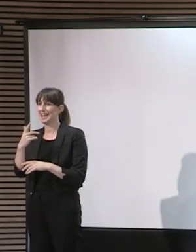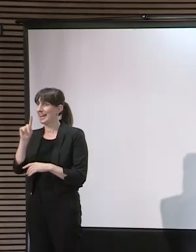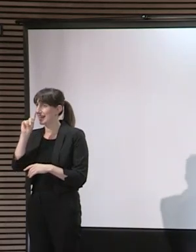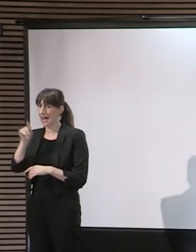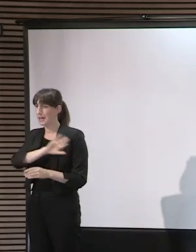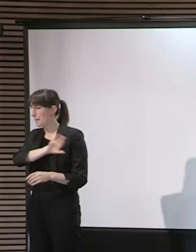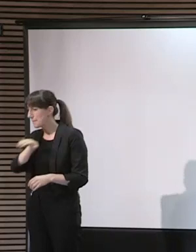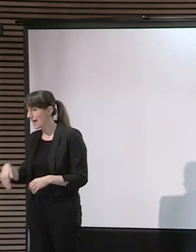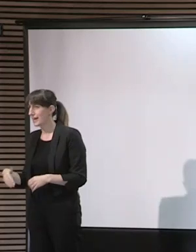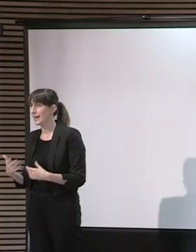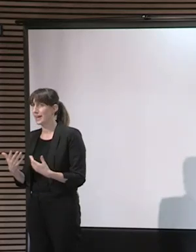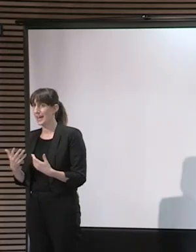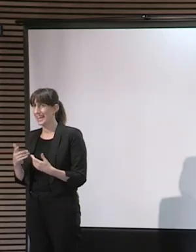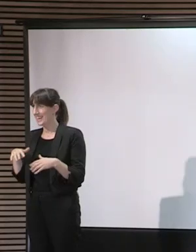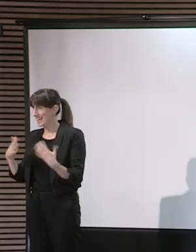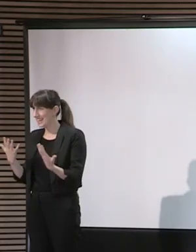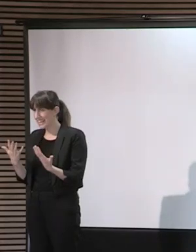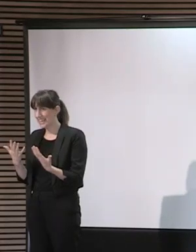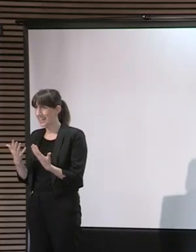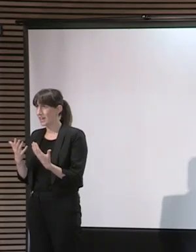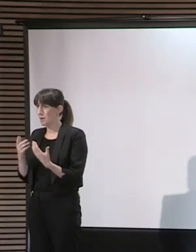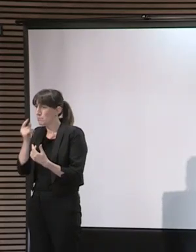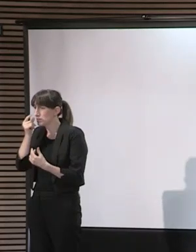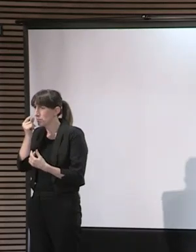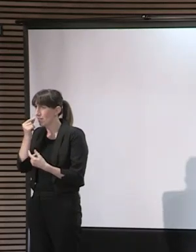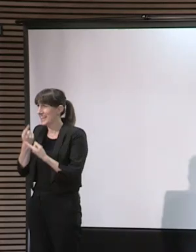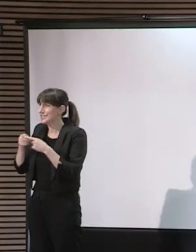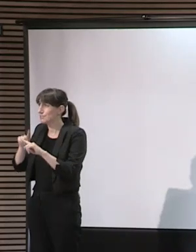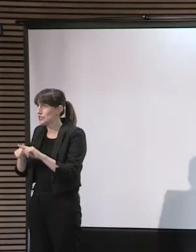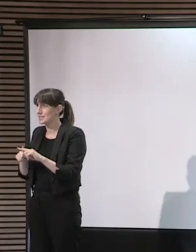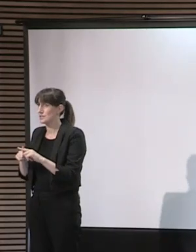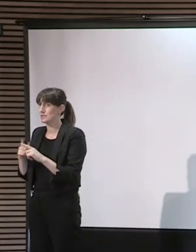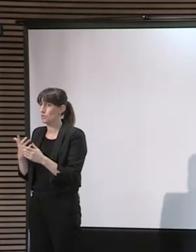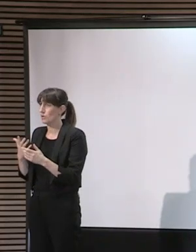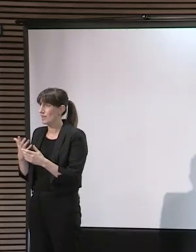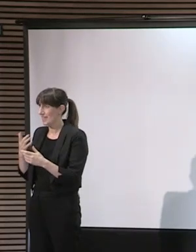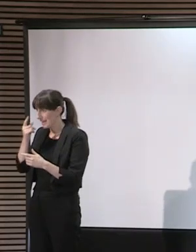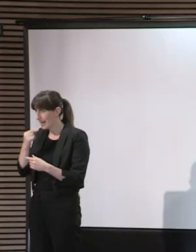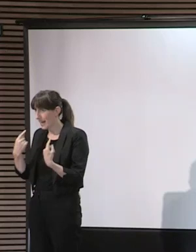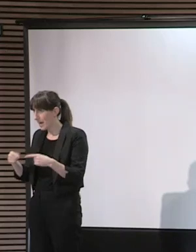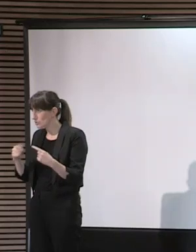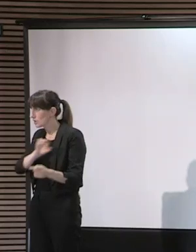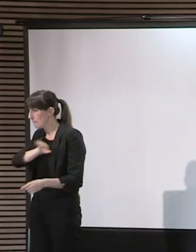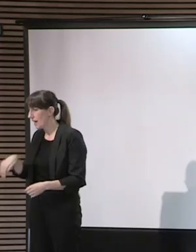to New Zealand but have not been allowed. Are there processes that they can get